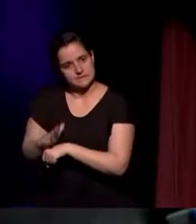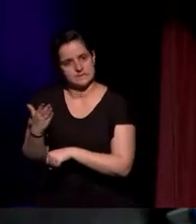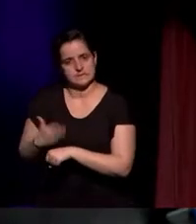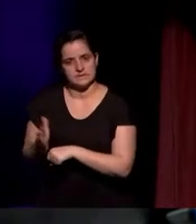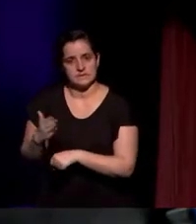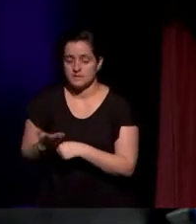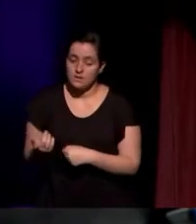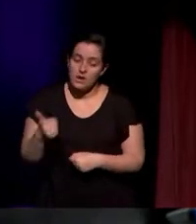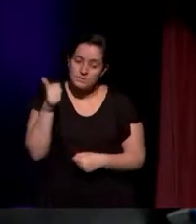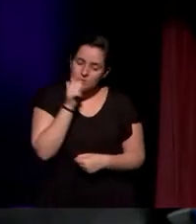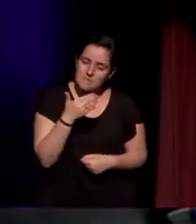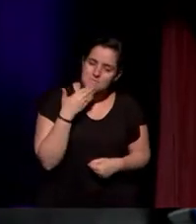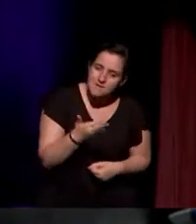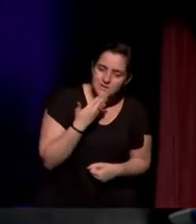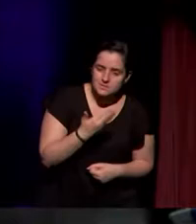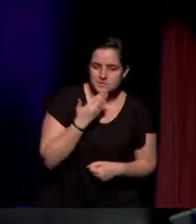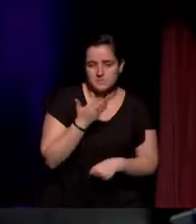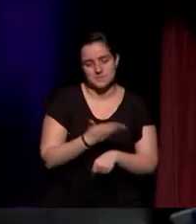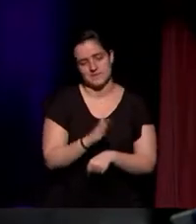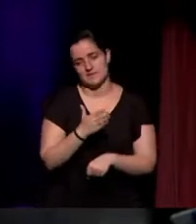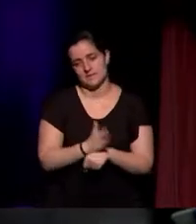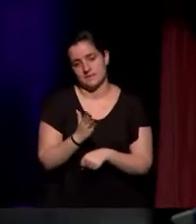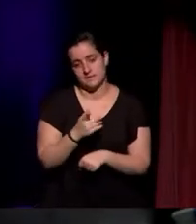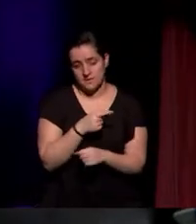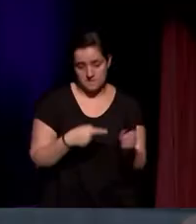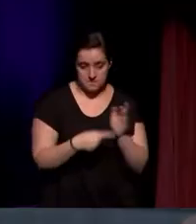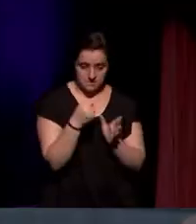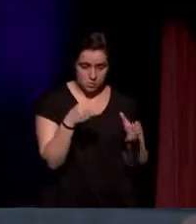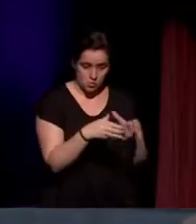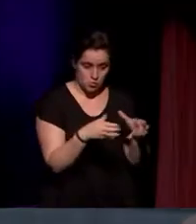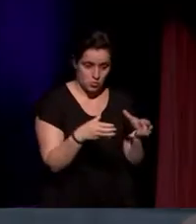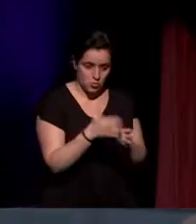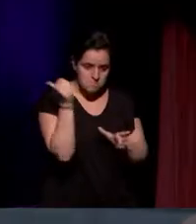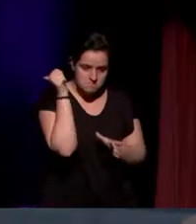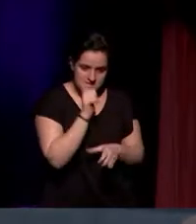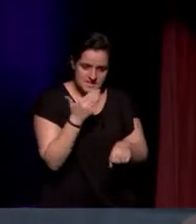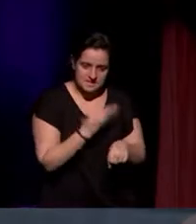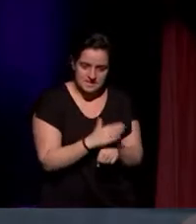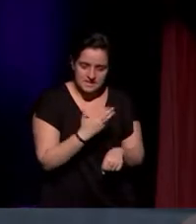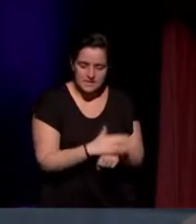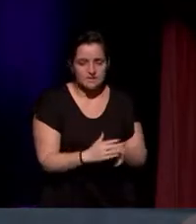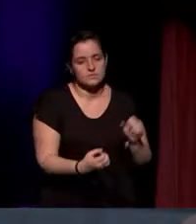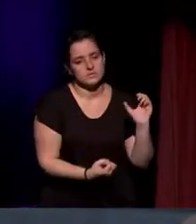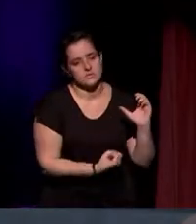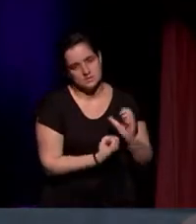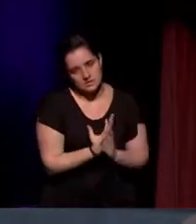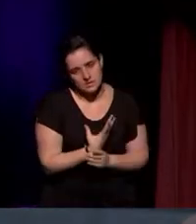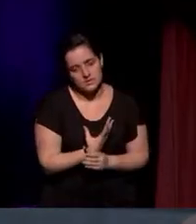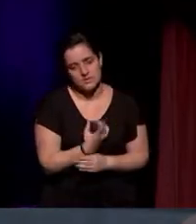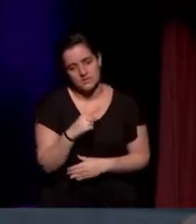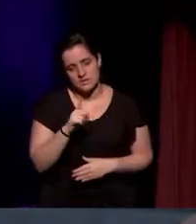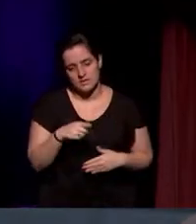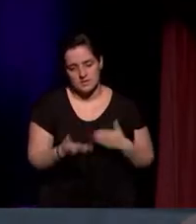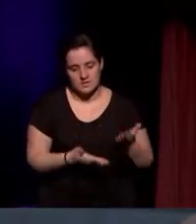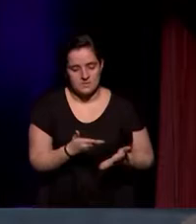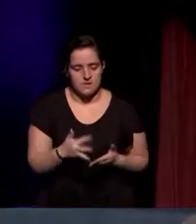They ask to train, and the first group of girls who trains creates what is called Female Detachment,